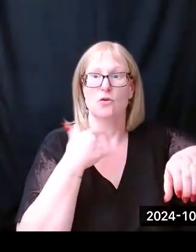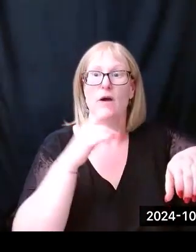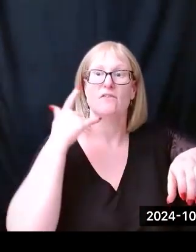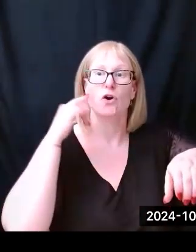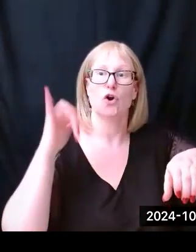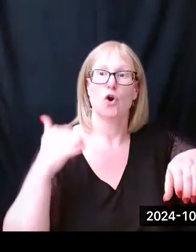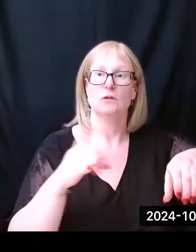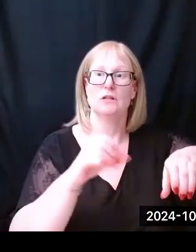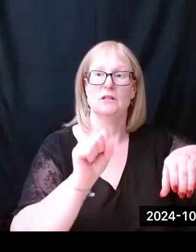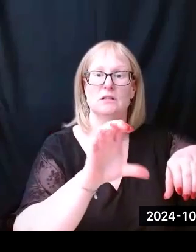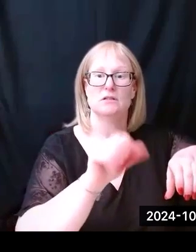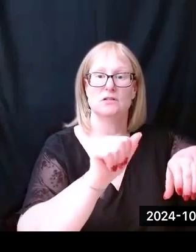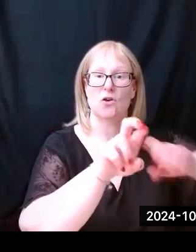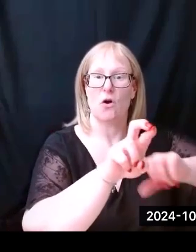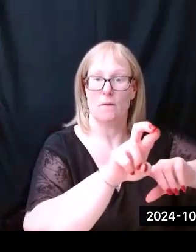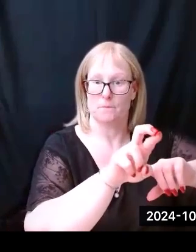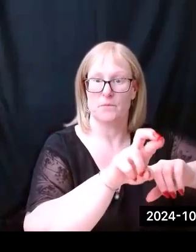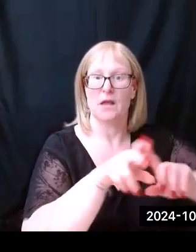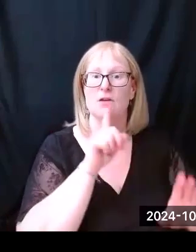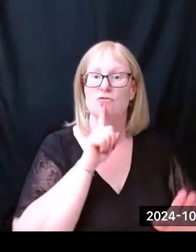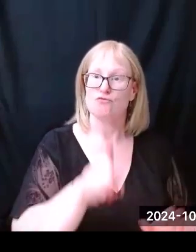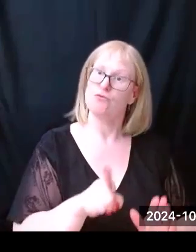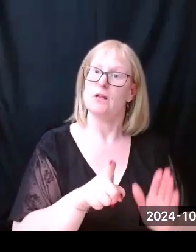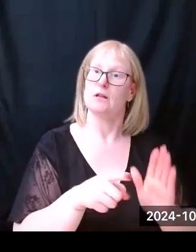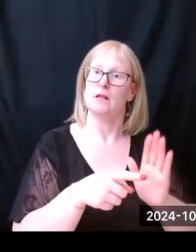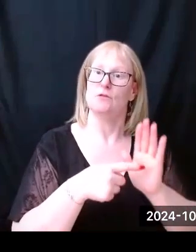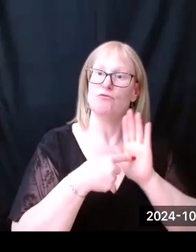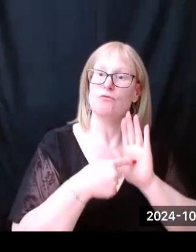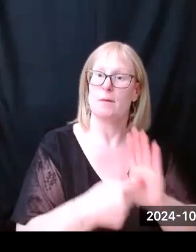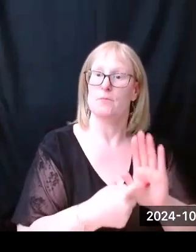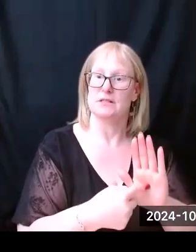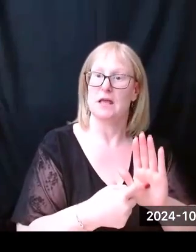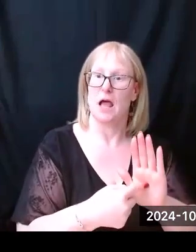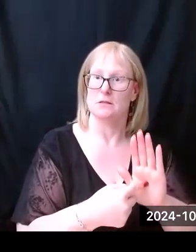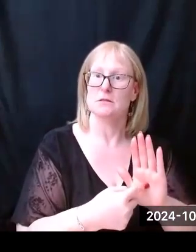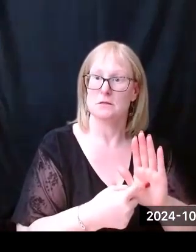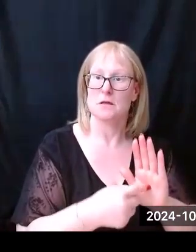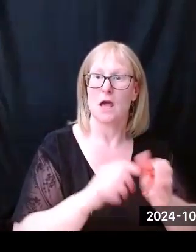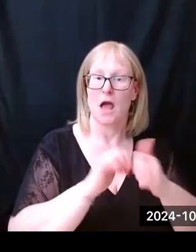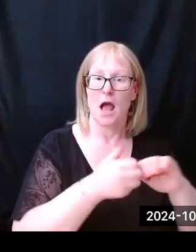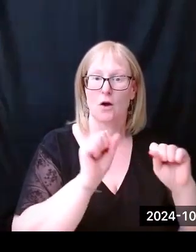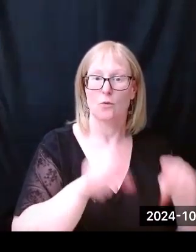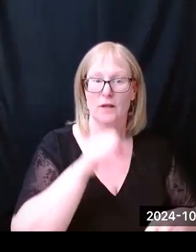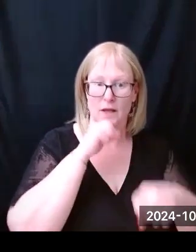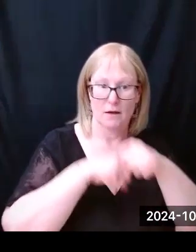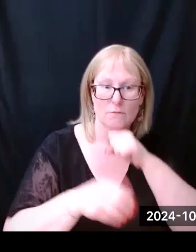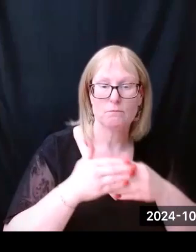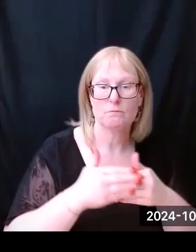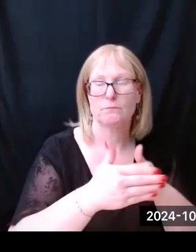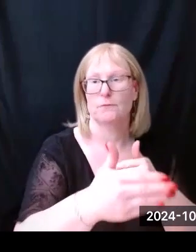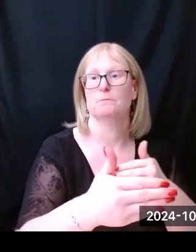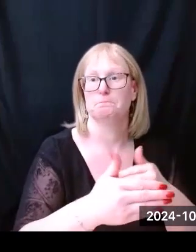And I think that that's really important because as we think about stress and trauma, this is one way to look at it. Now, I